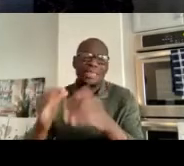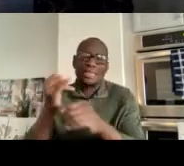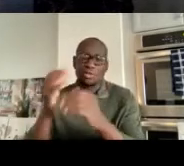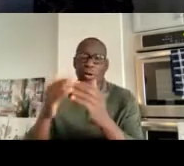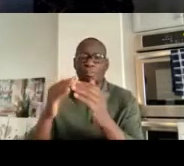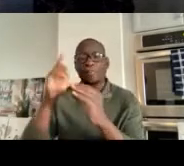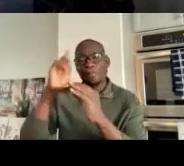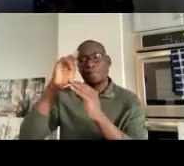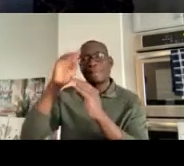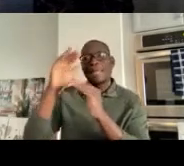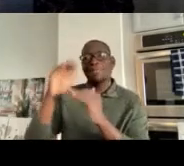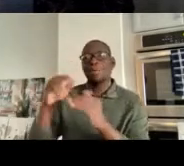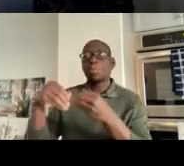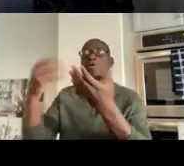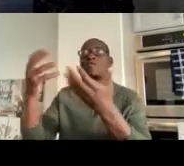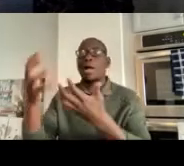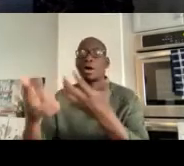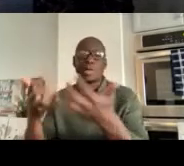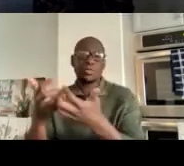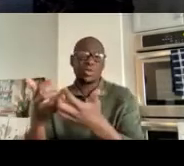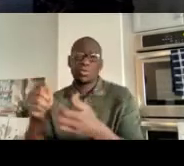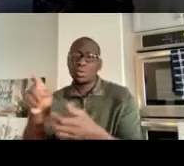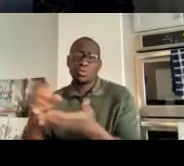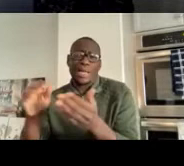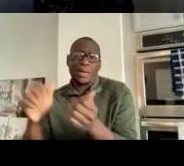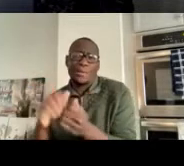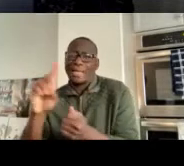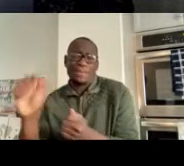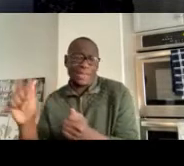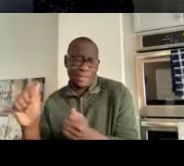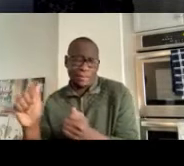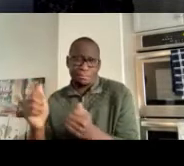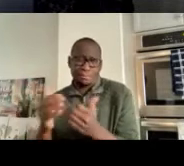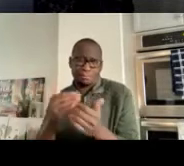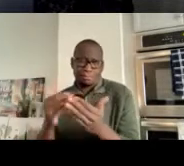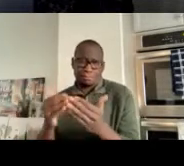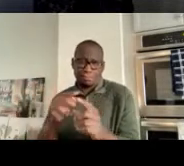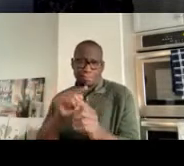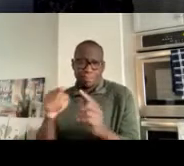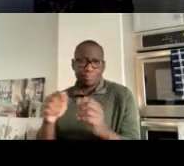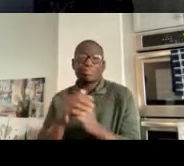U.S. Colleges and universities are expected to provide accommodations for students who have